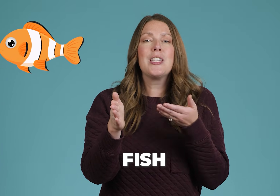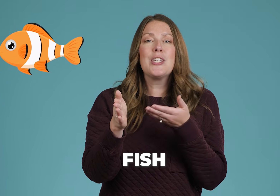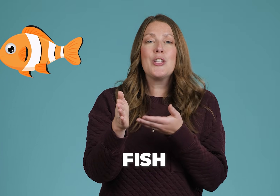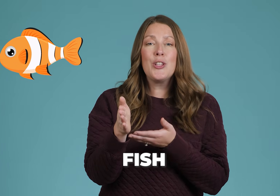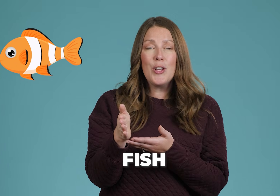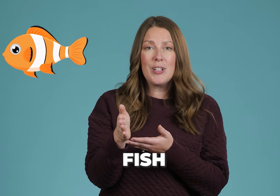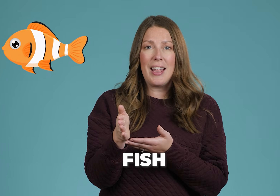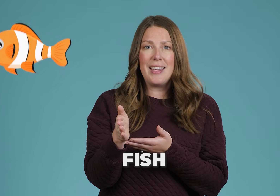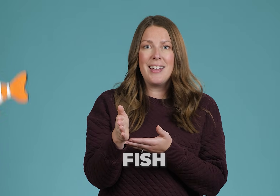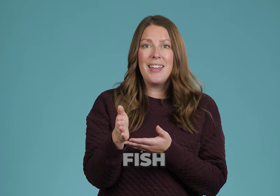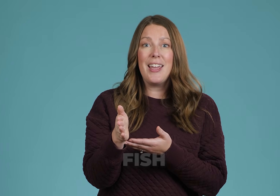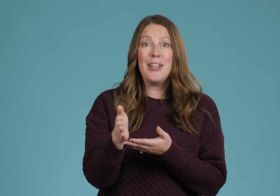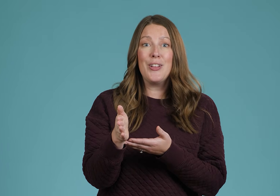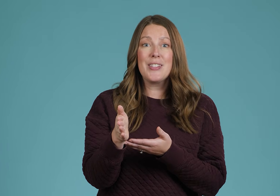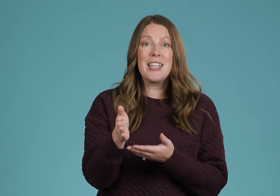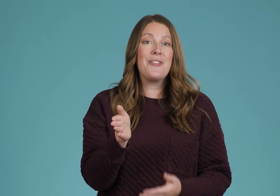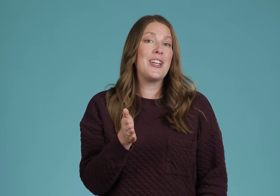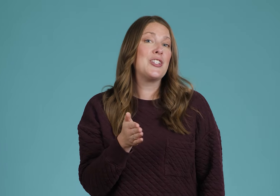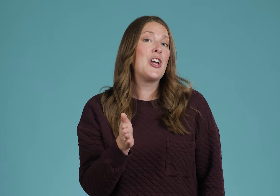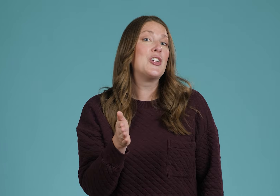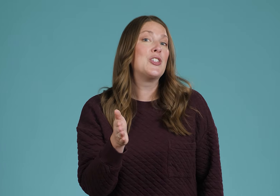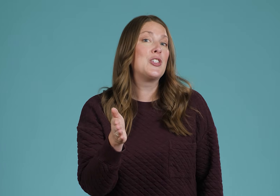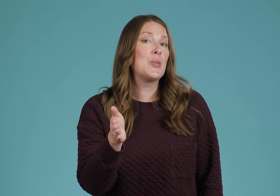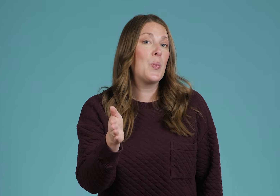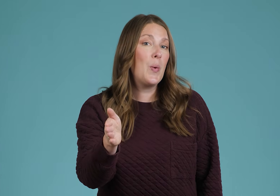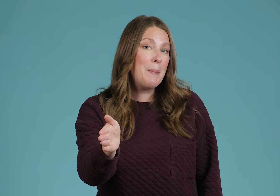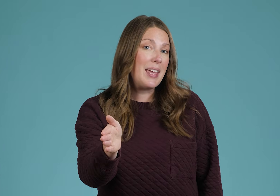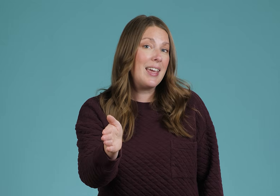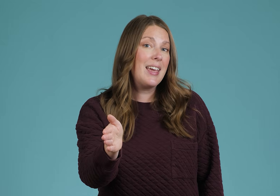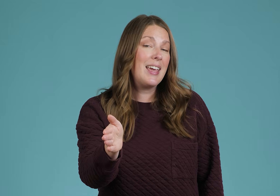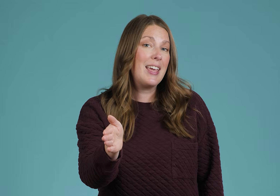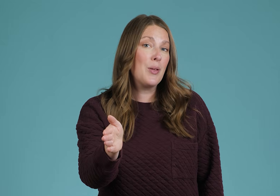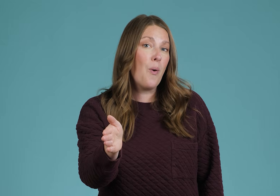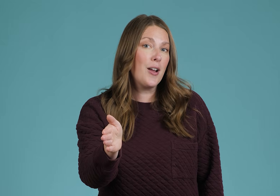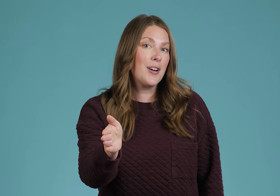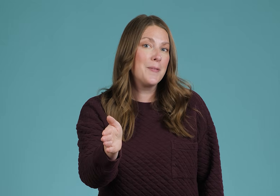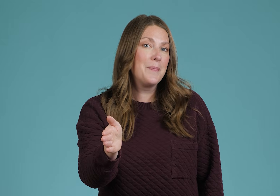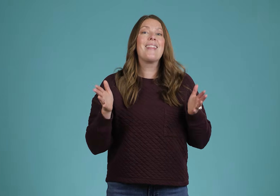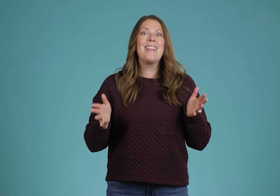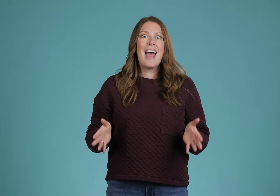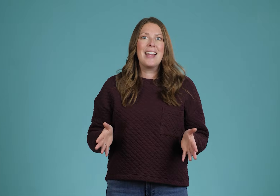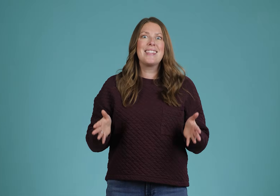what does it look like? It looks like